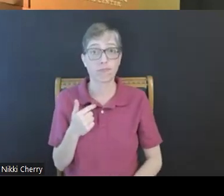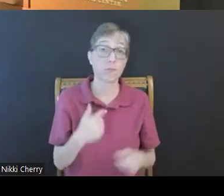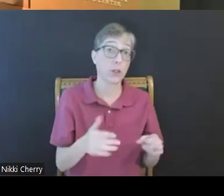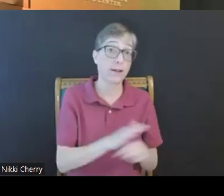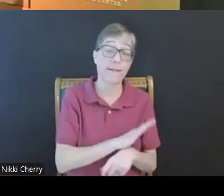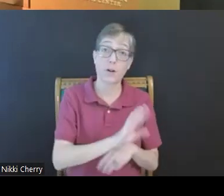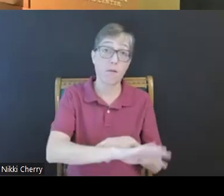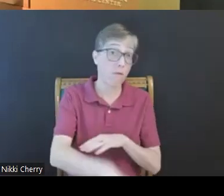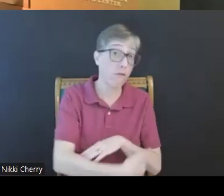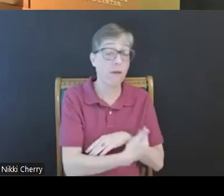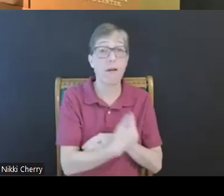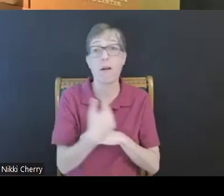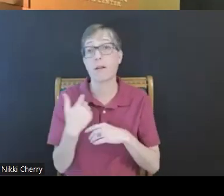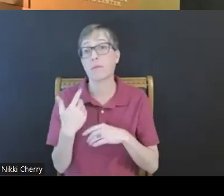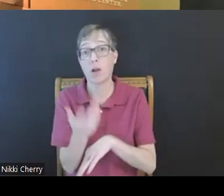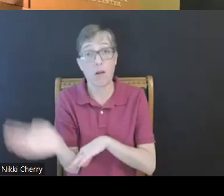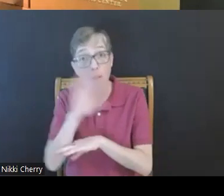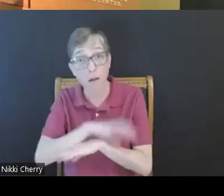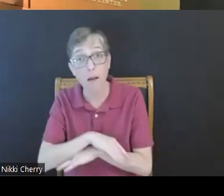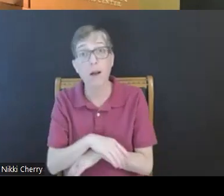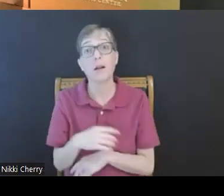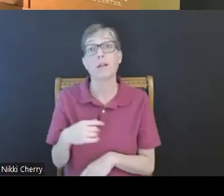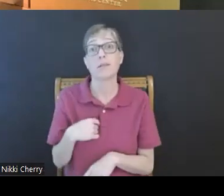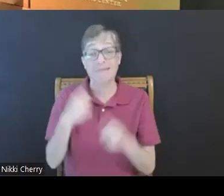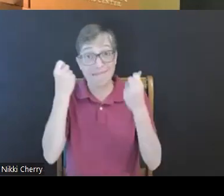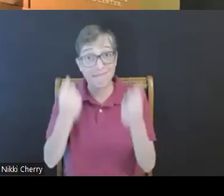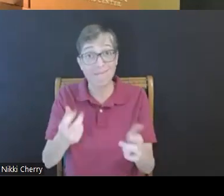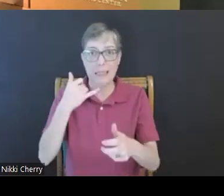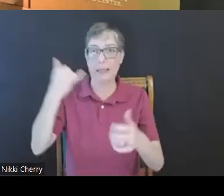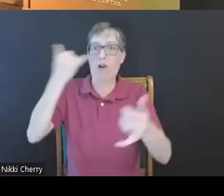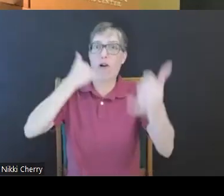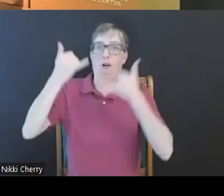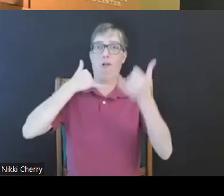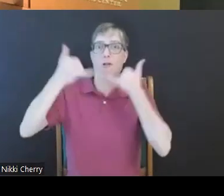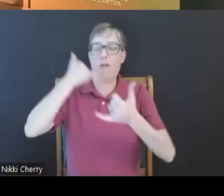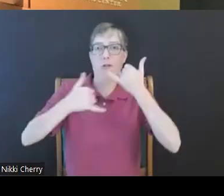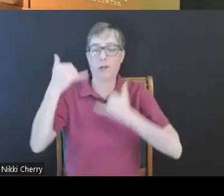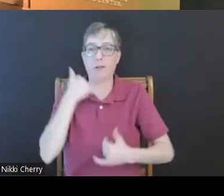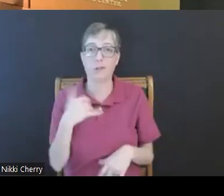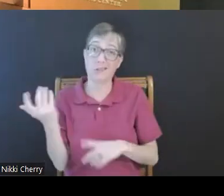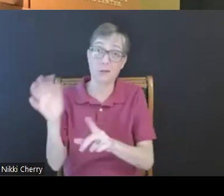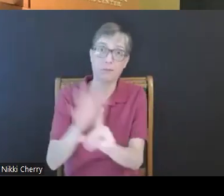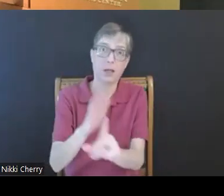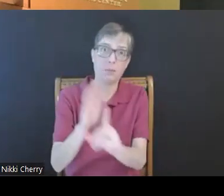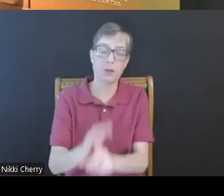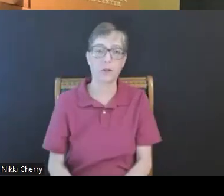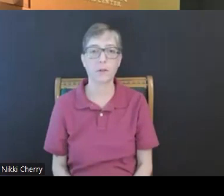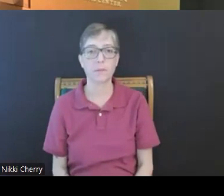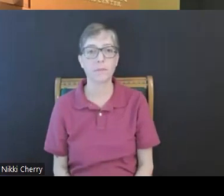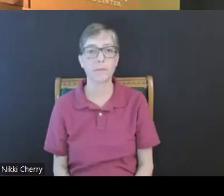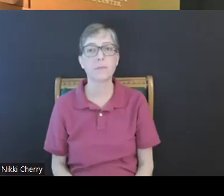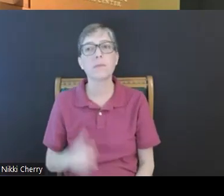of calls uh it's super popular uh and uh we have a a particular subcomponent of this program uh which